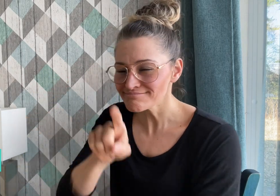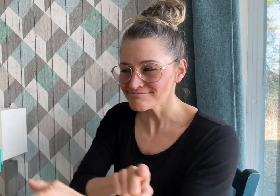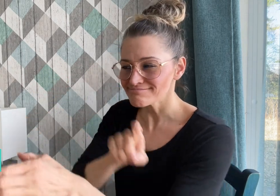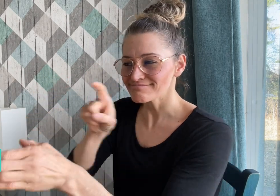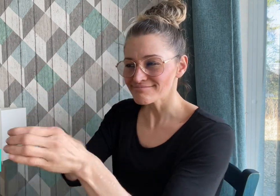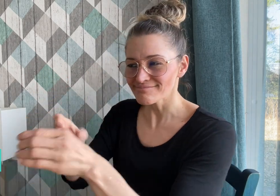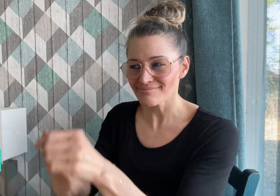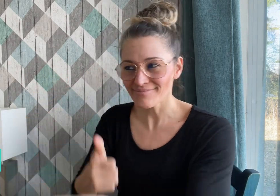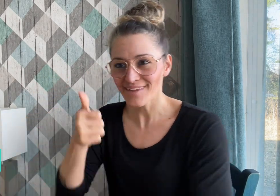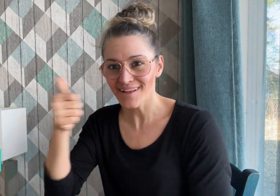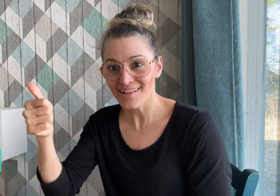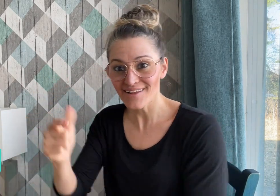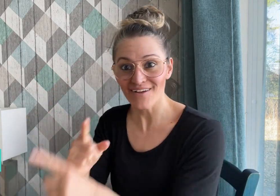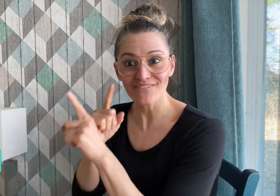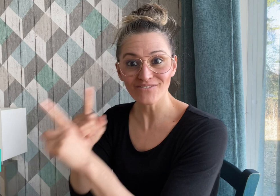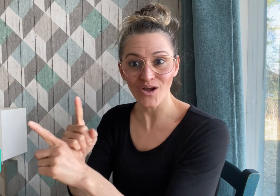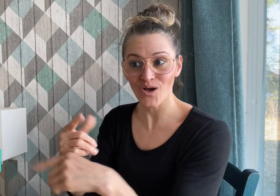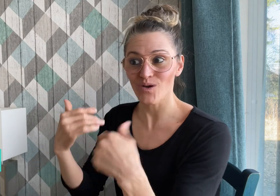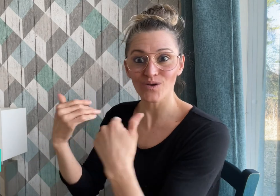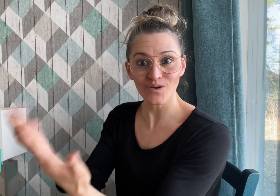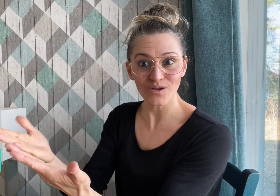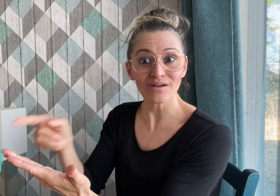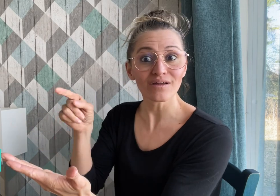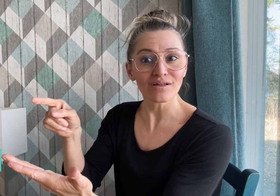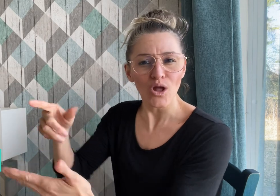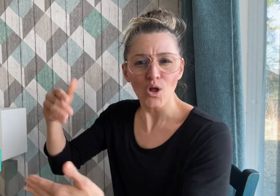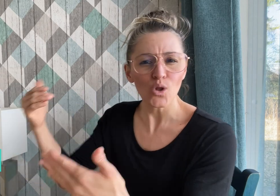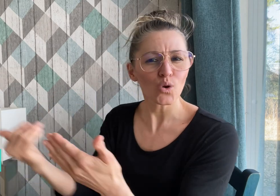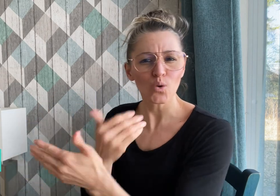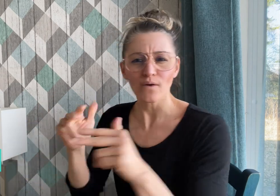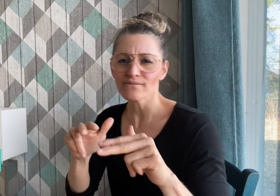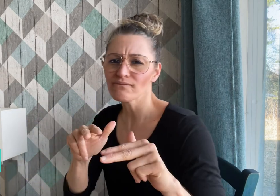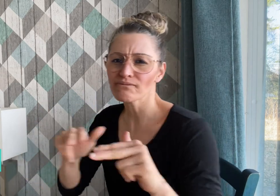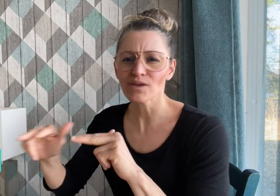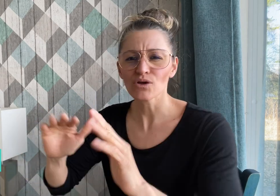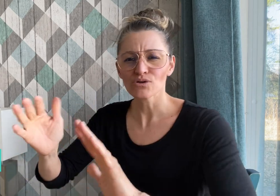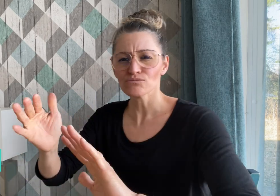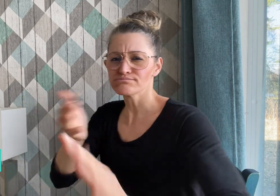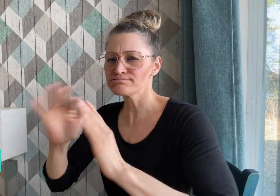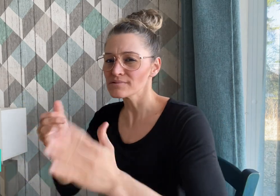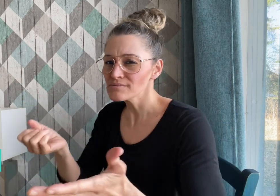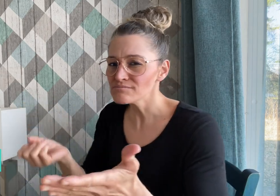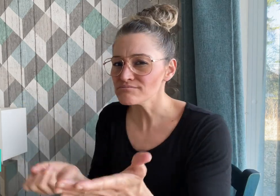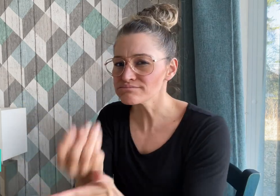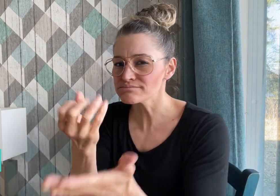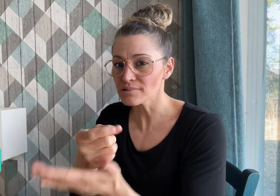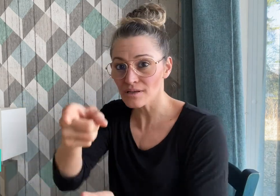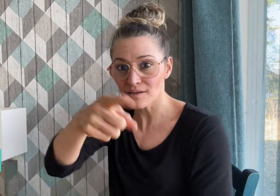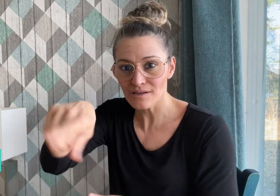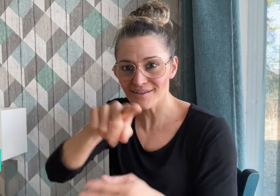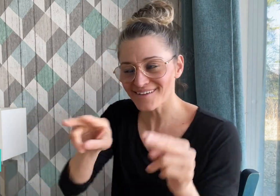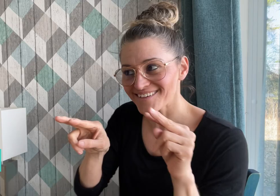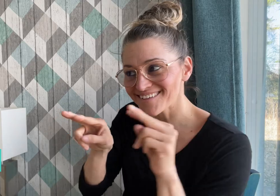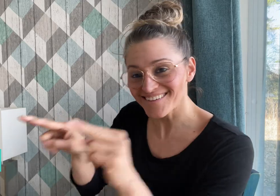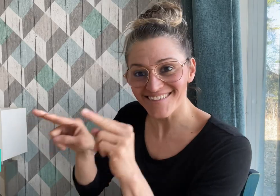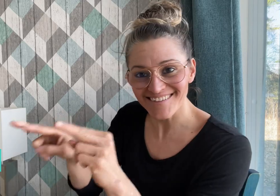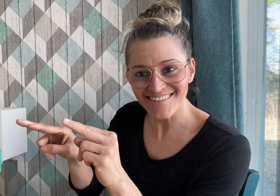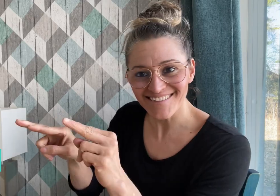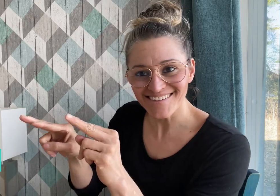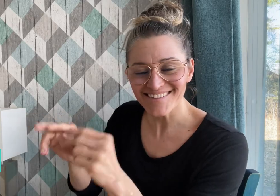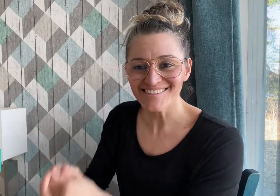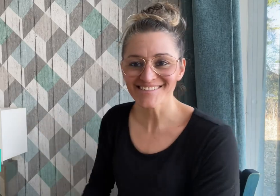H3 World TV to get new video updates!